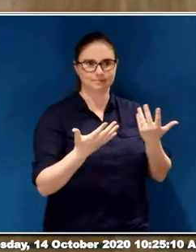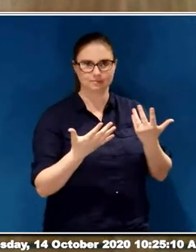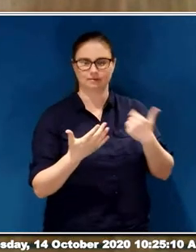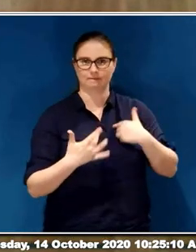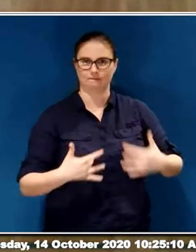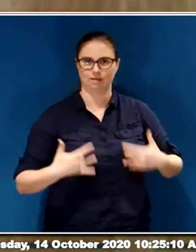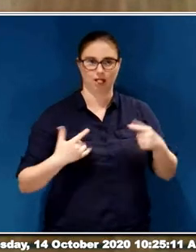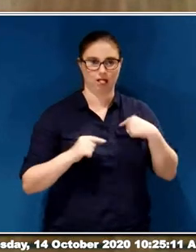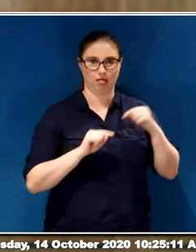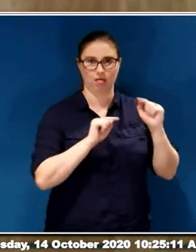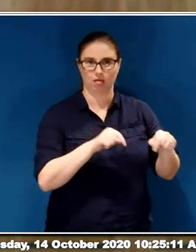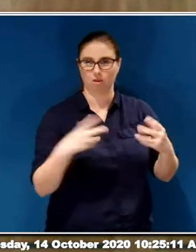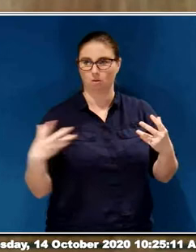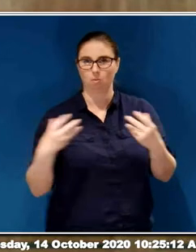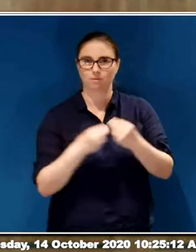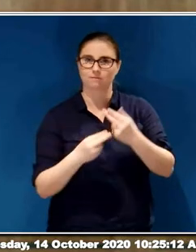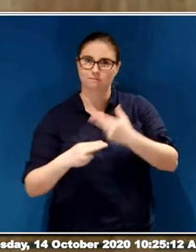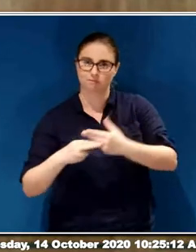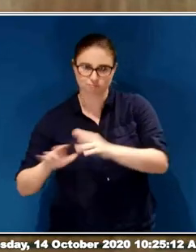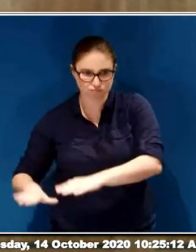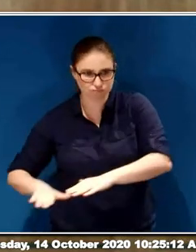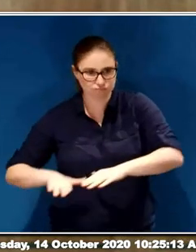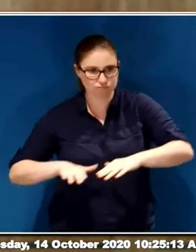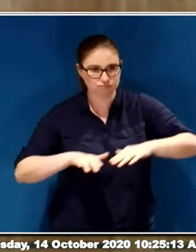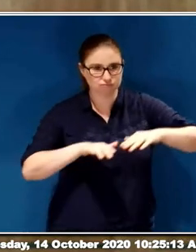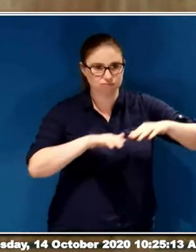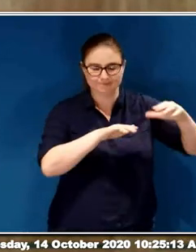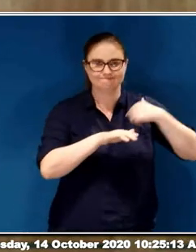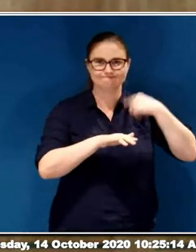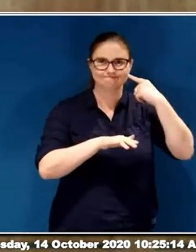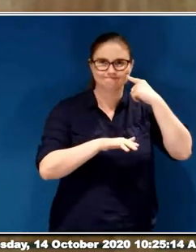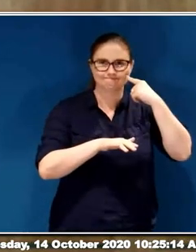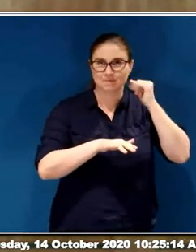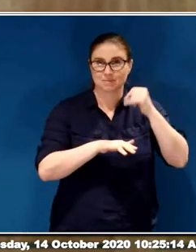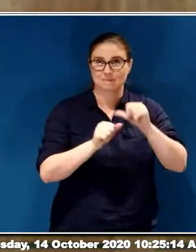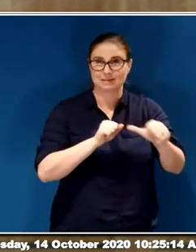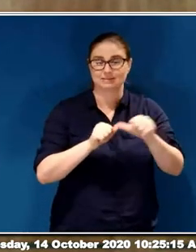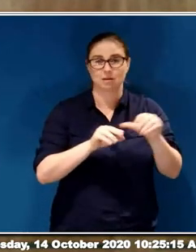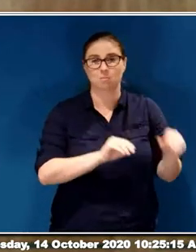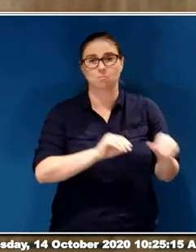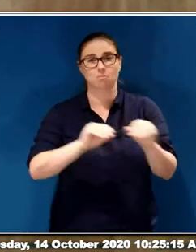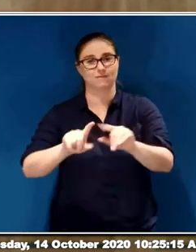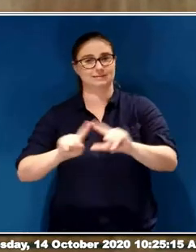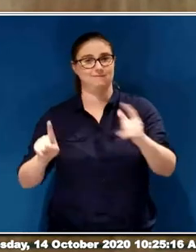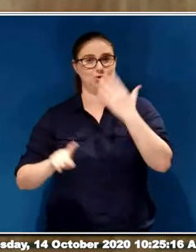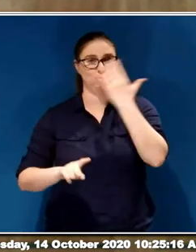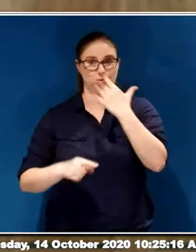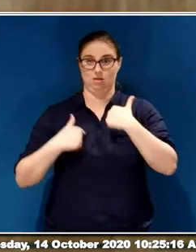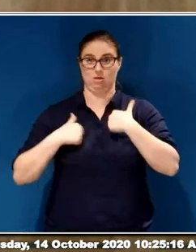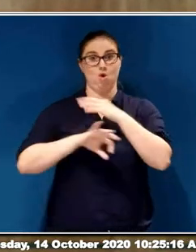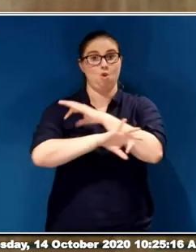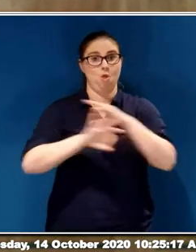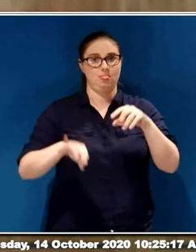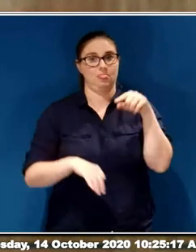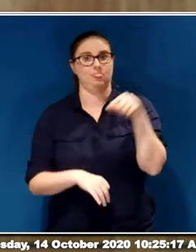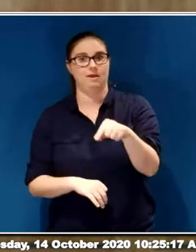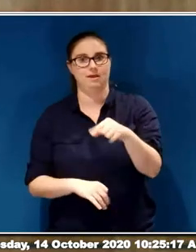So that was one reason. The second reason is I was hopeful that Kobe, with his newly developed skills